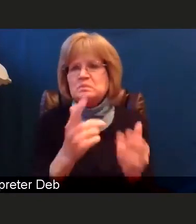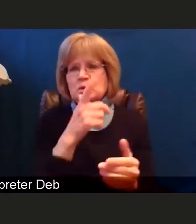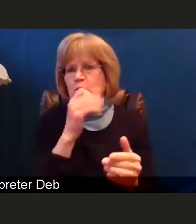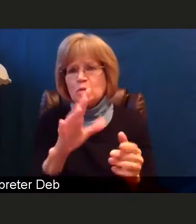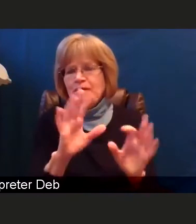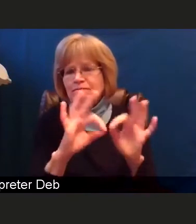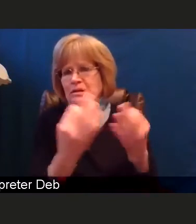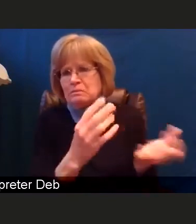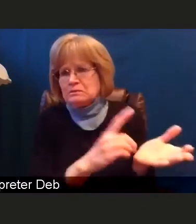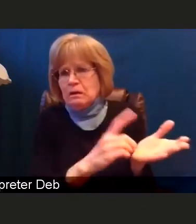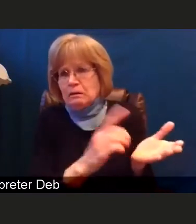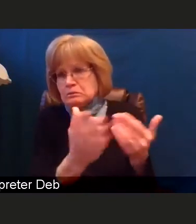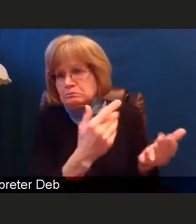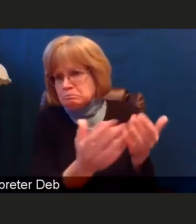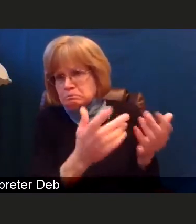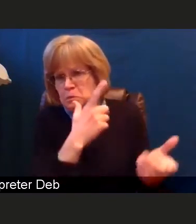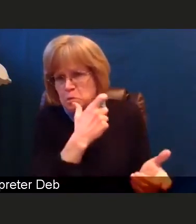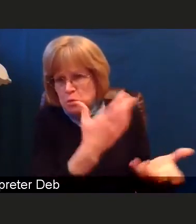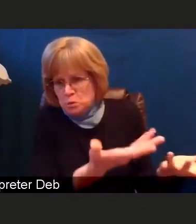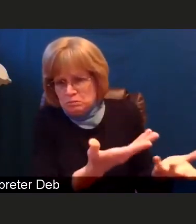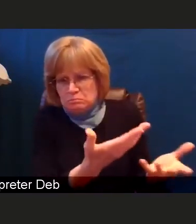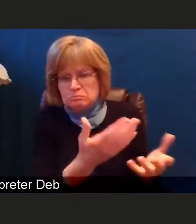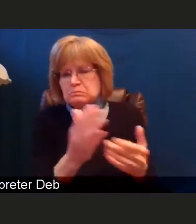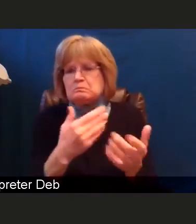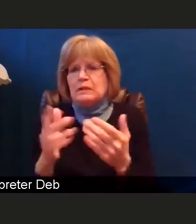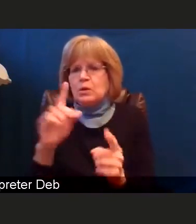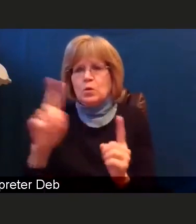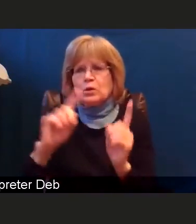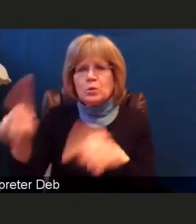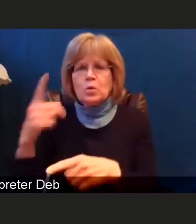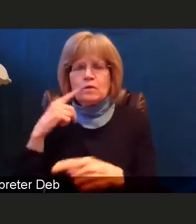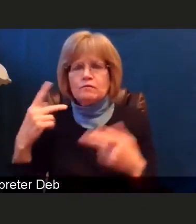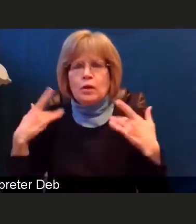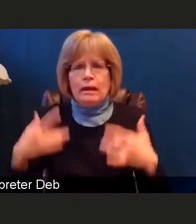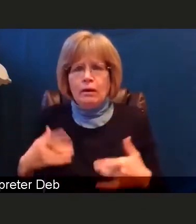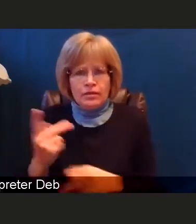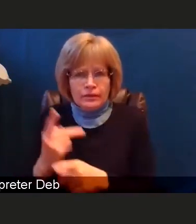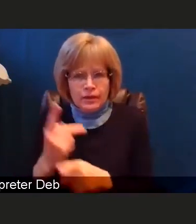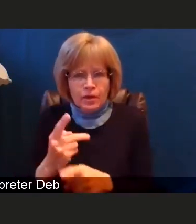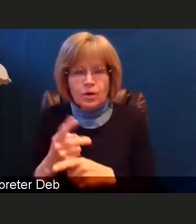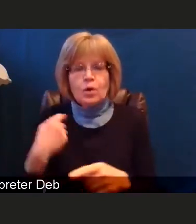however you access healthcare, we wanna make sure that you are on our list,